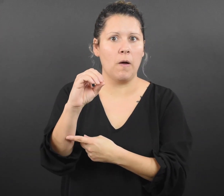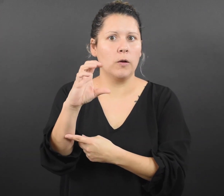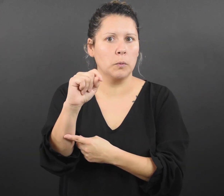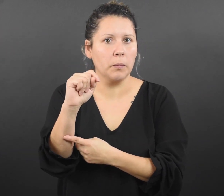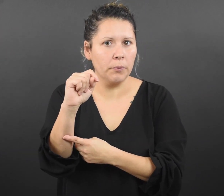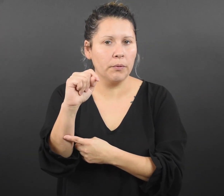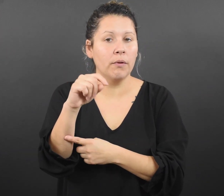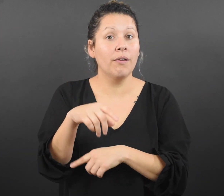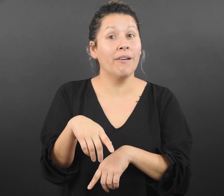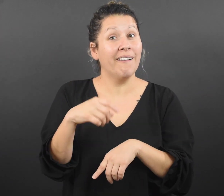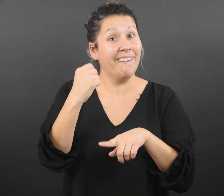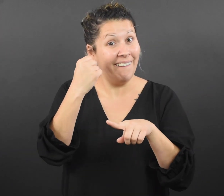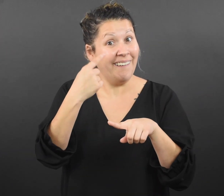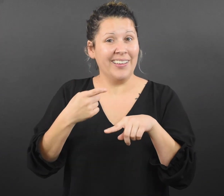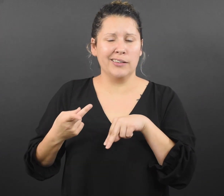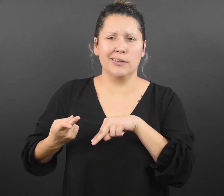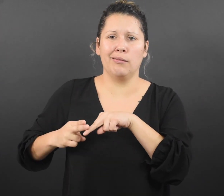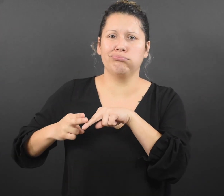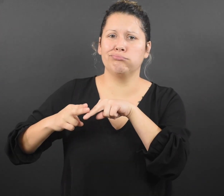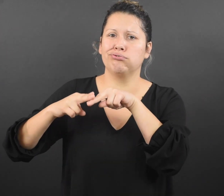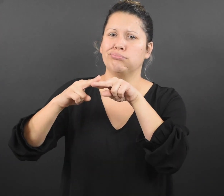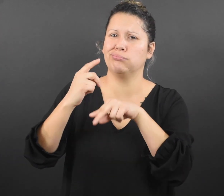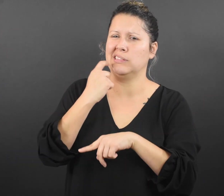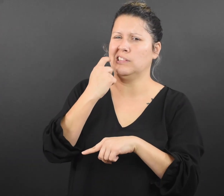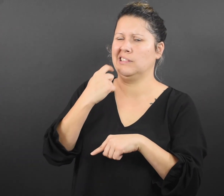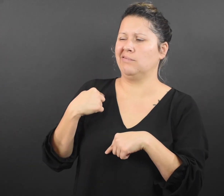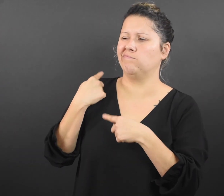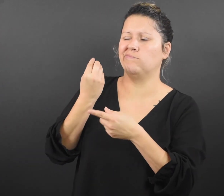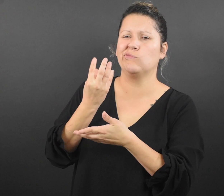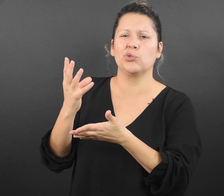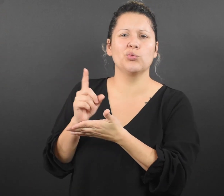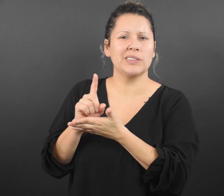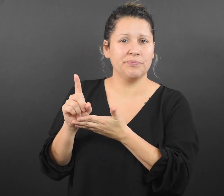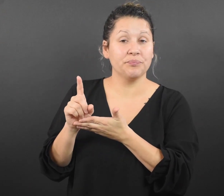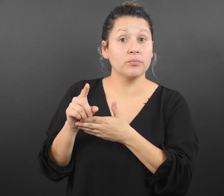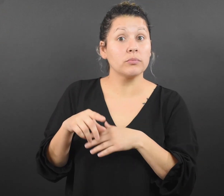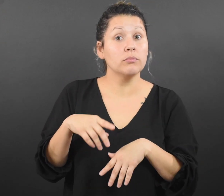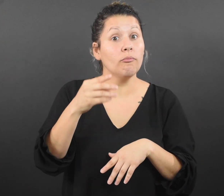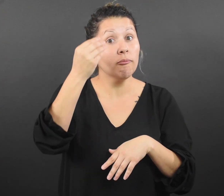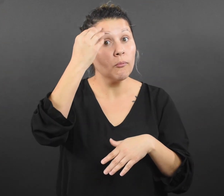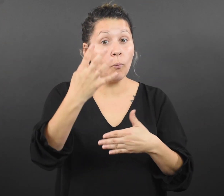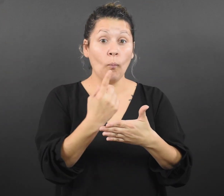and that has been increasing in recent weeks. For the week ending November 24,